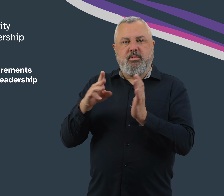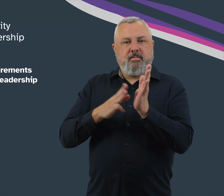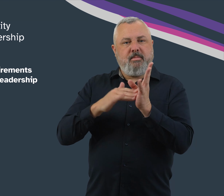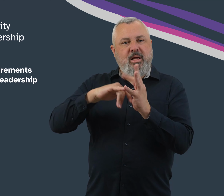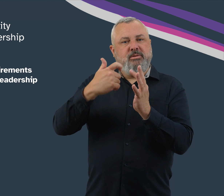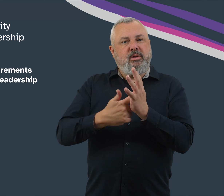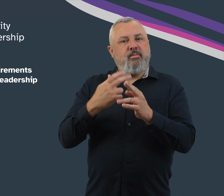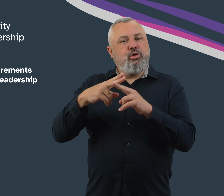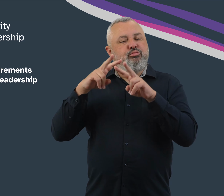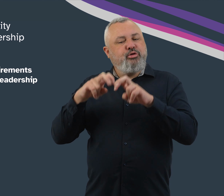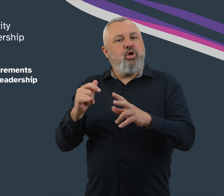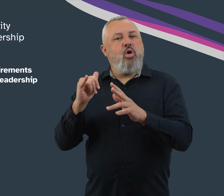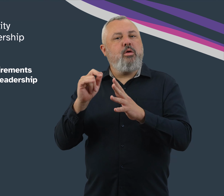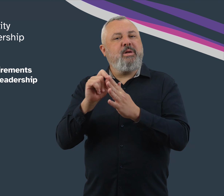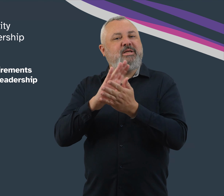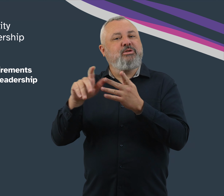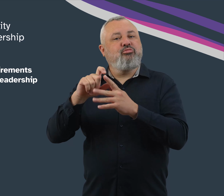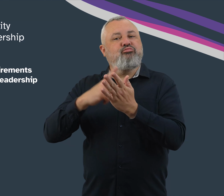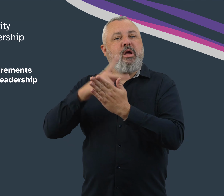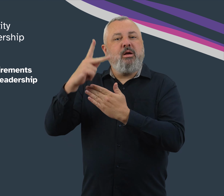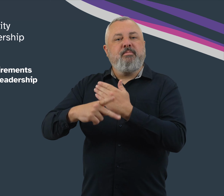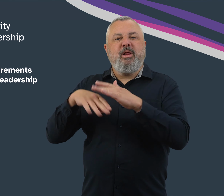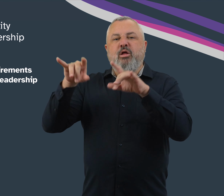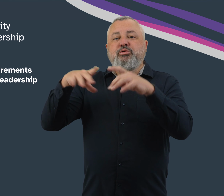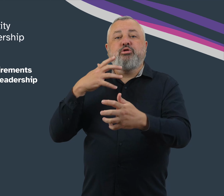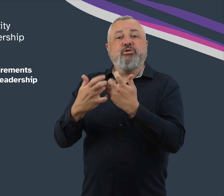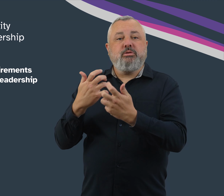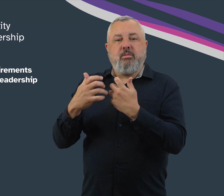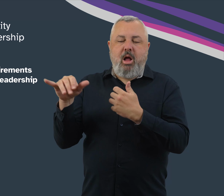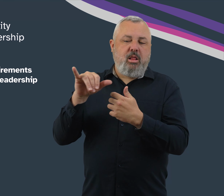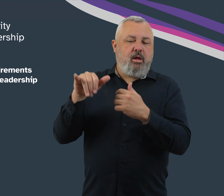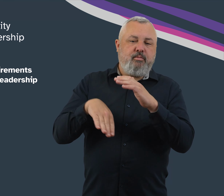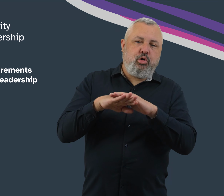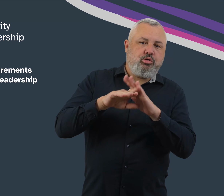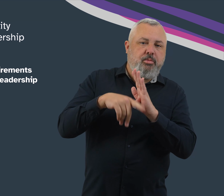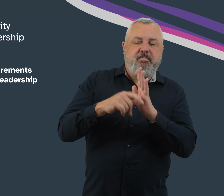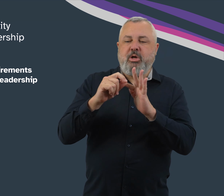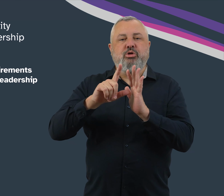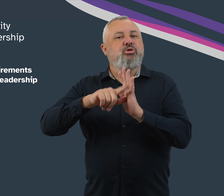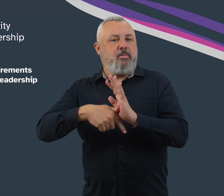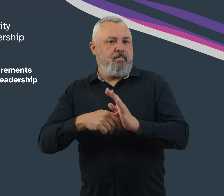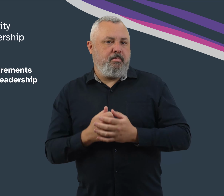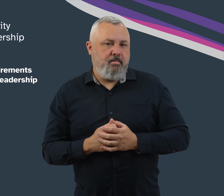Masters by Research or PhD program at an Australian university,